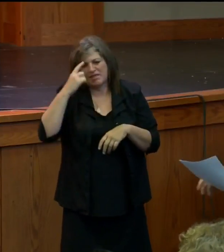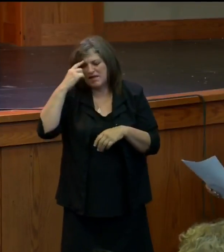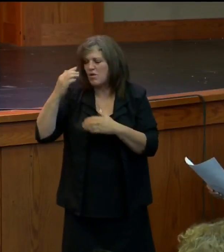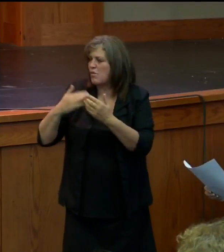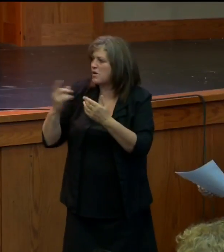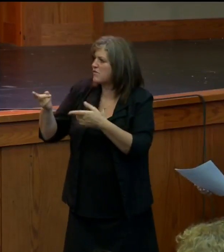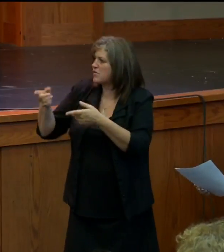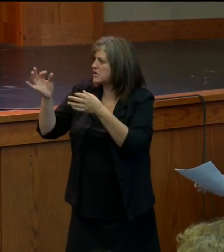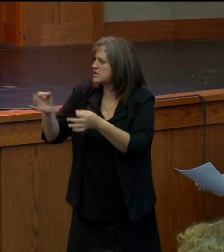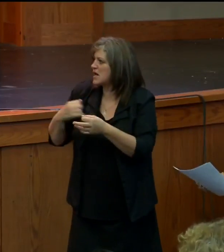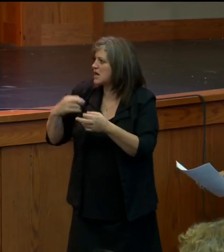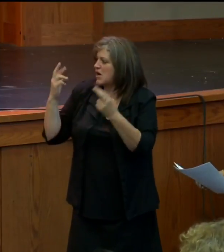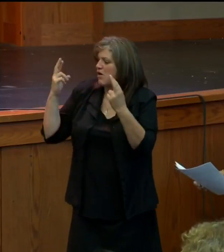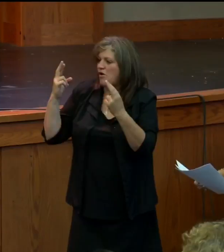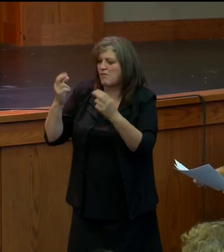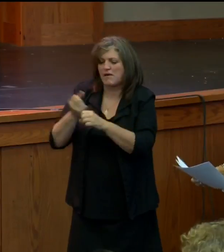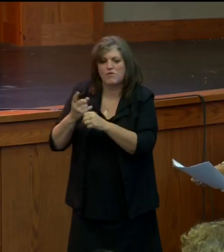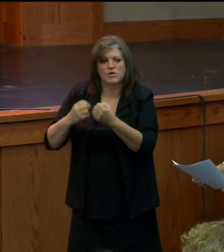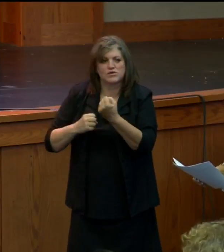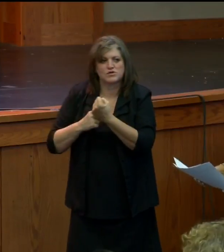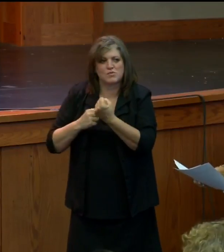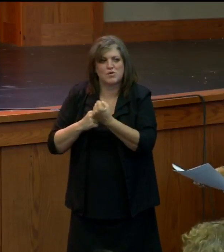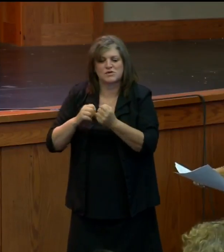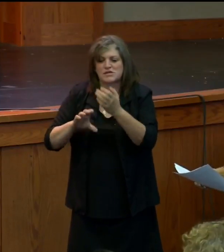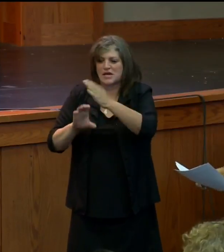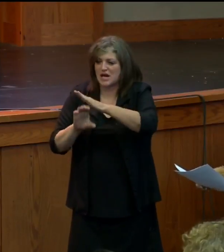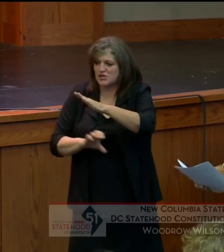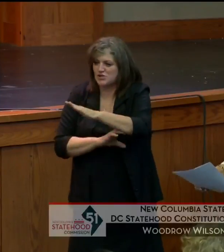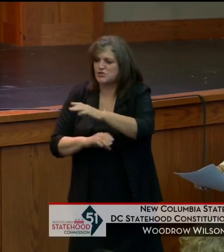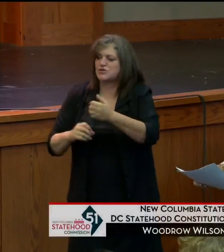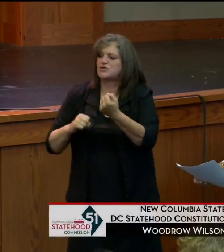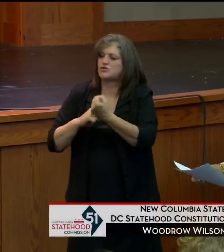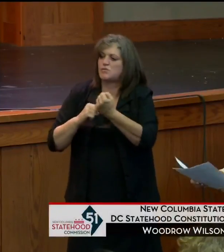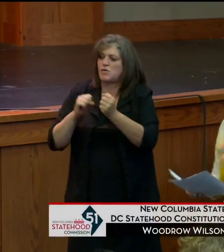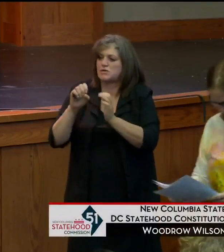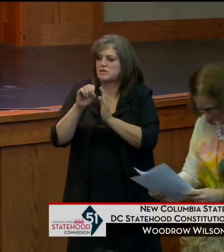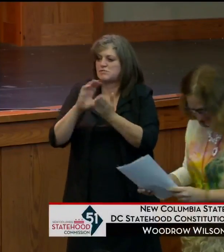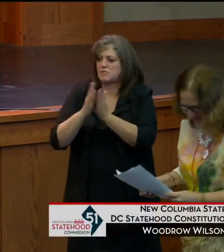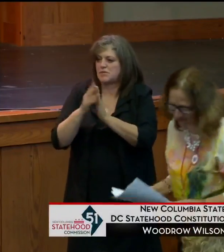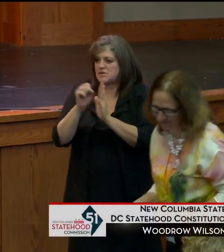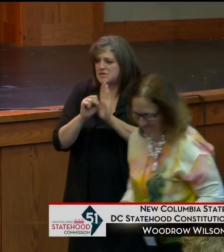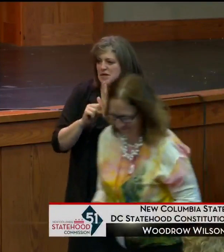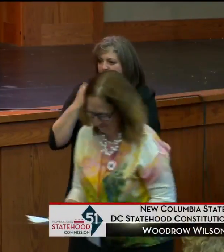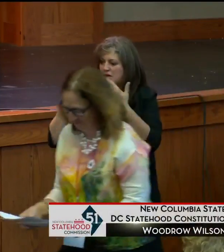DECIDE I HOPE EVERYBODY SUPPORTS THE CONSTITUTION AND SUPPORTS STATEHOOD. THANKS.